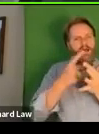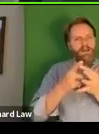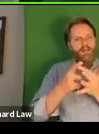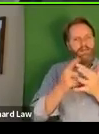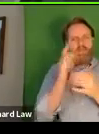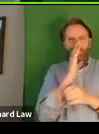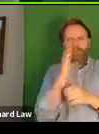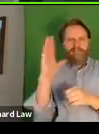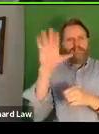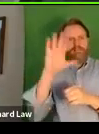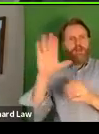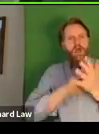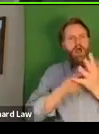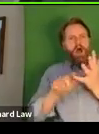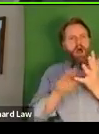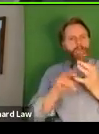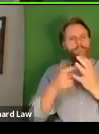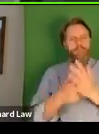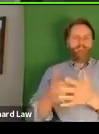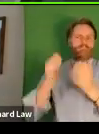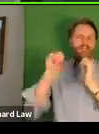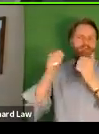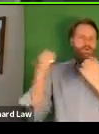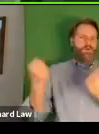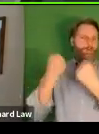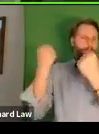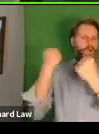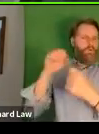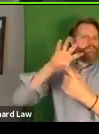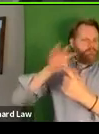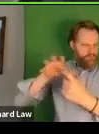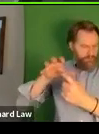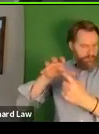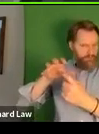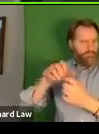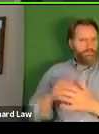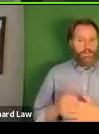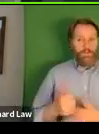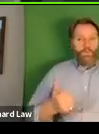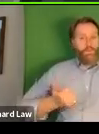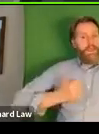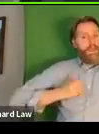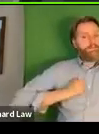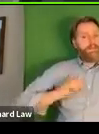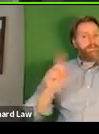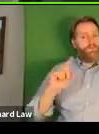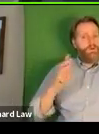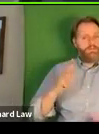branch what we are expecting is is that there's local dialogue between area